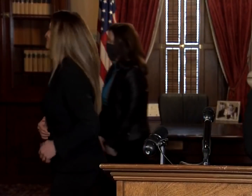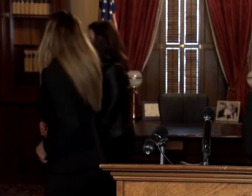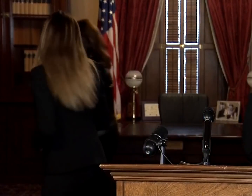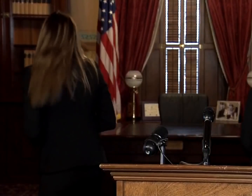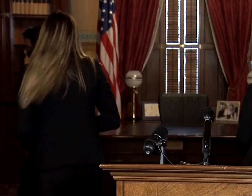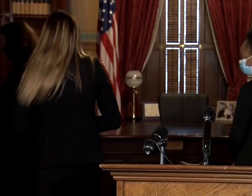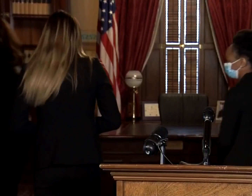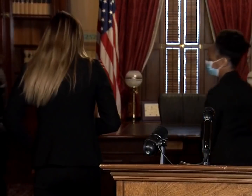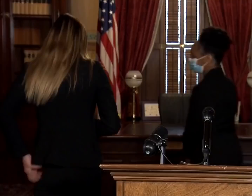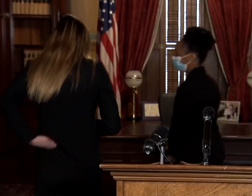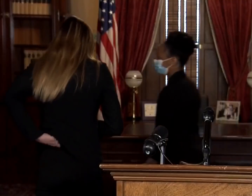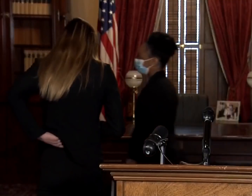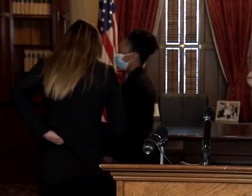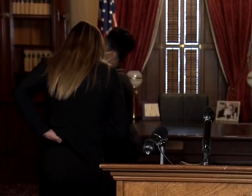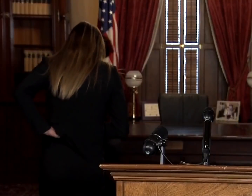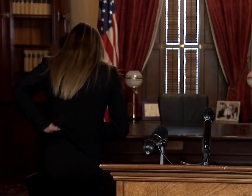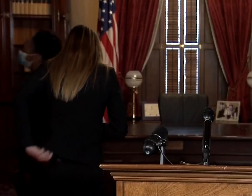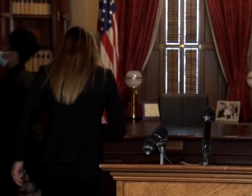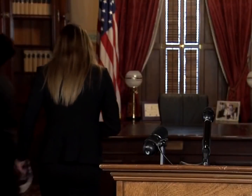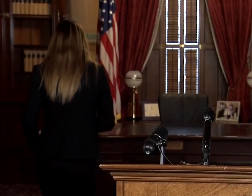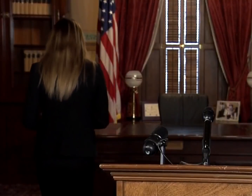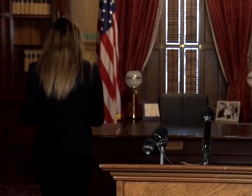Thank you, everyone, have a happy new year. happy new year. >> All right, thank you.